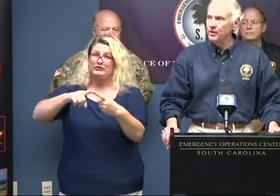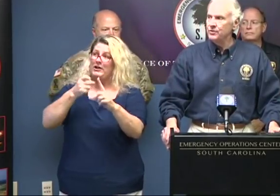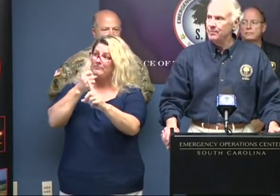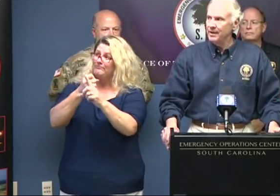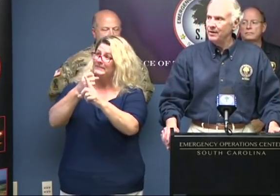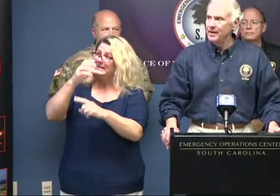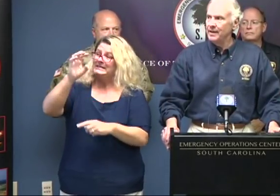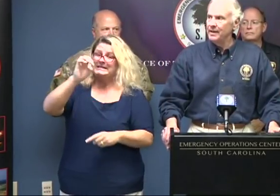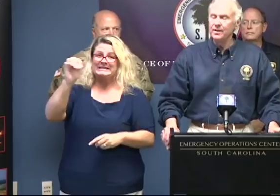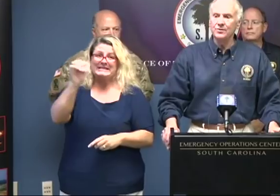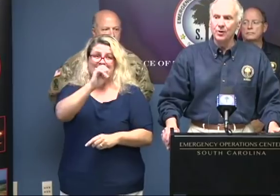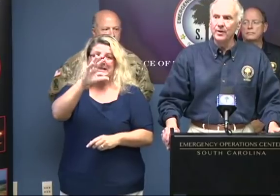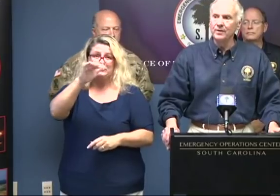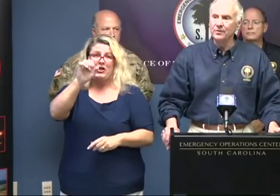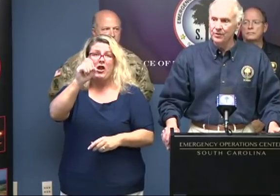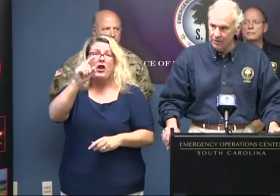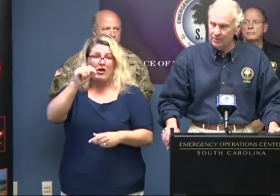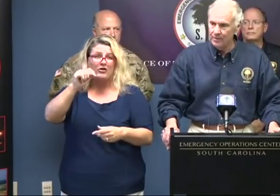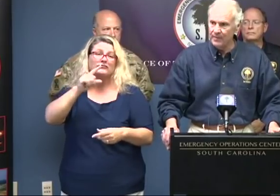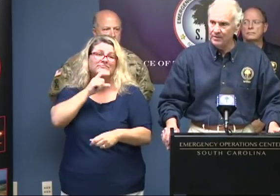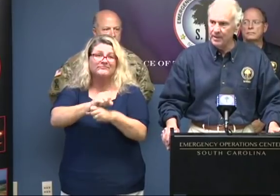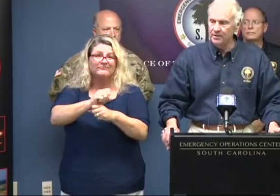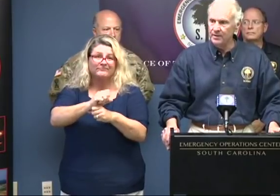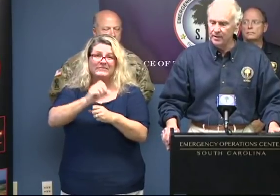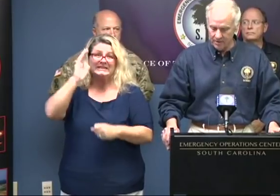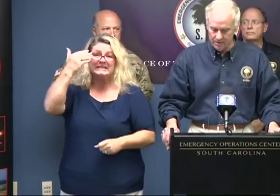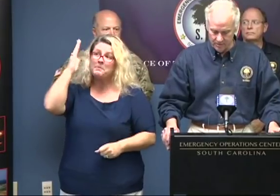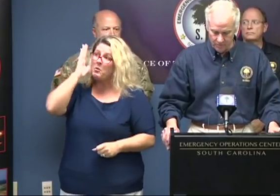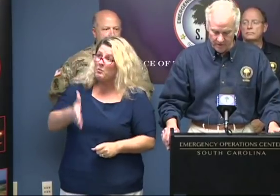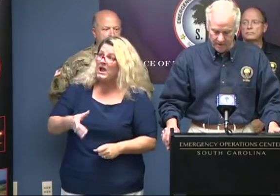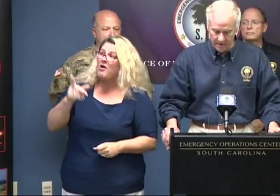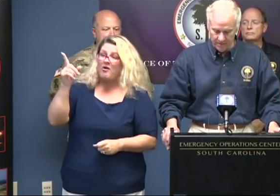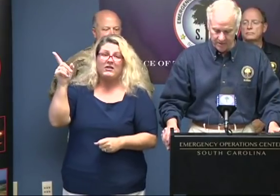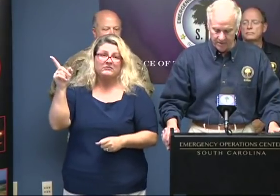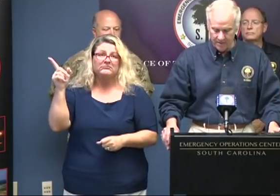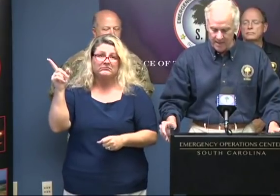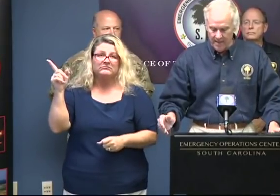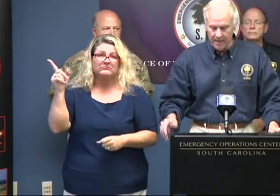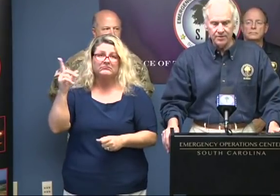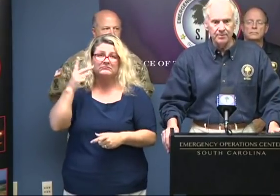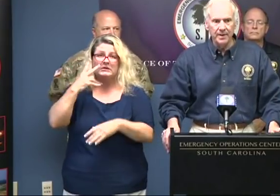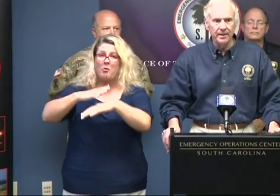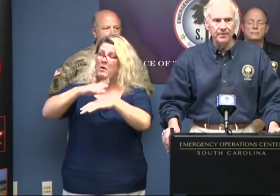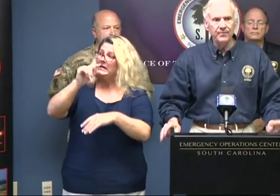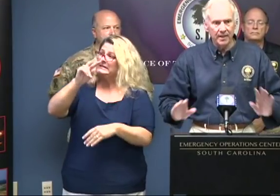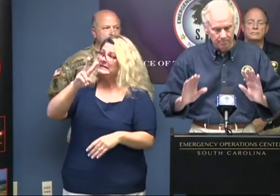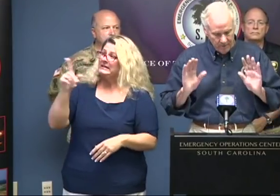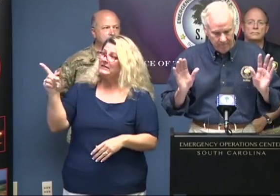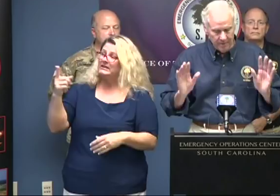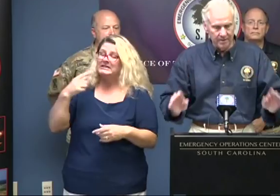which apparently it is going to do, is get to the East Coast. And when it gets here, estimated, it may be,